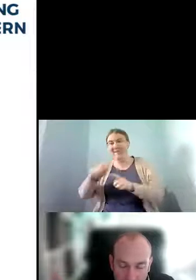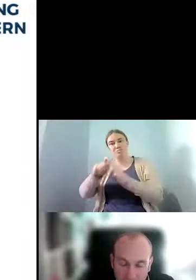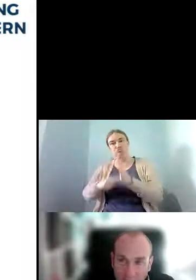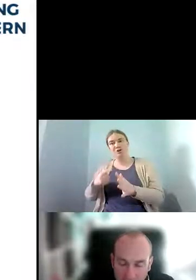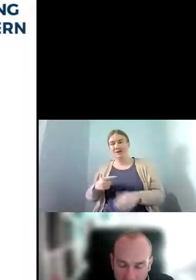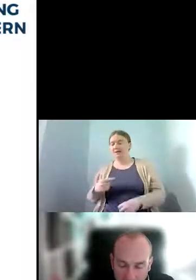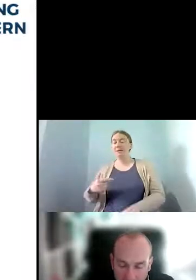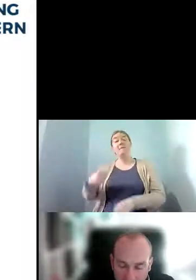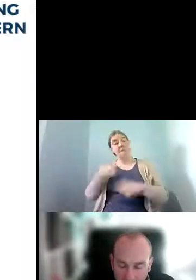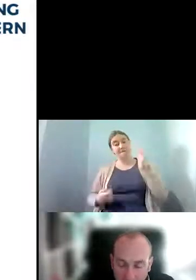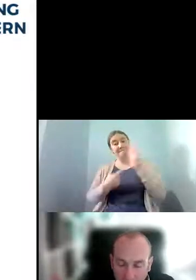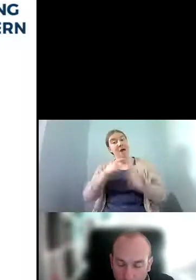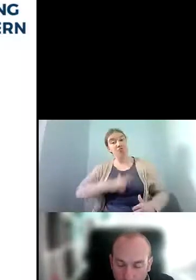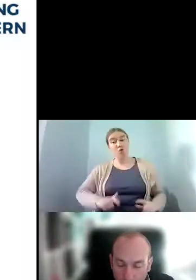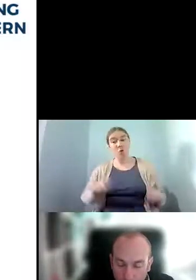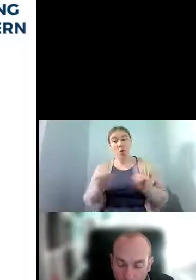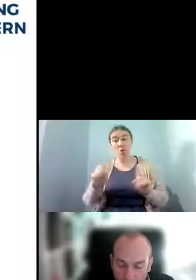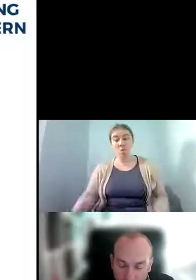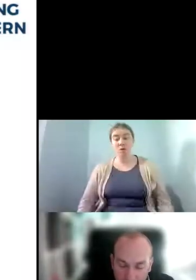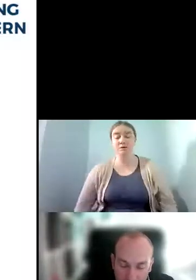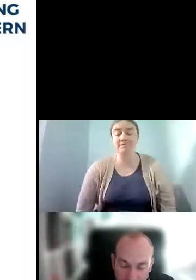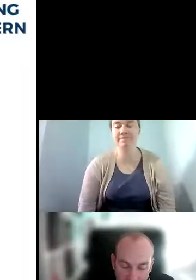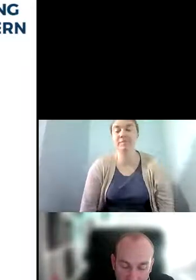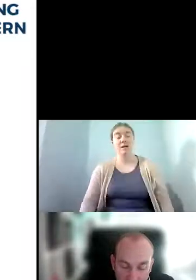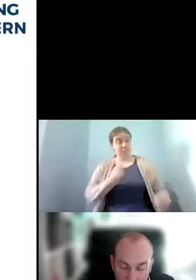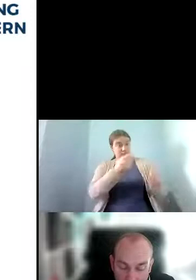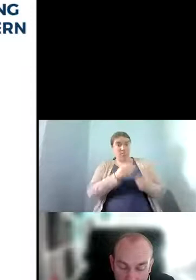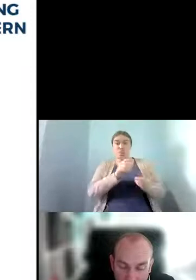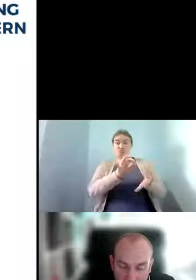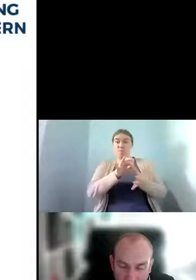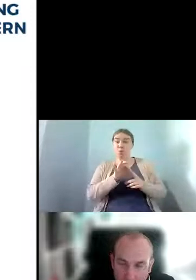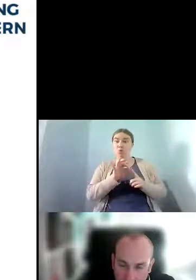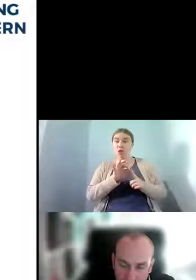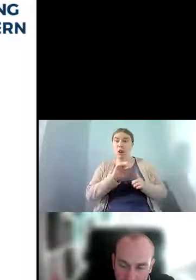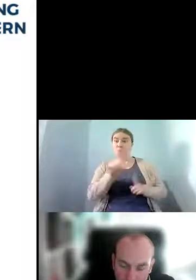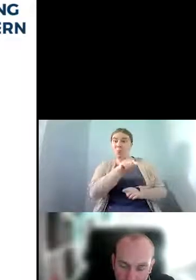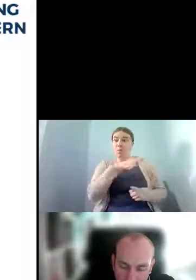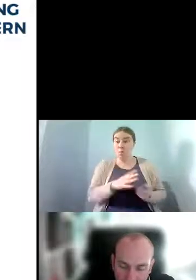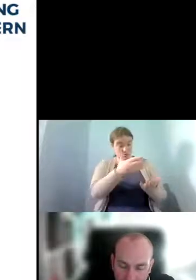has been to take the outline proposals for the fish passes manage the detail design process and